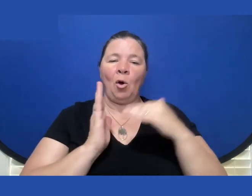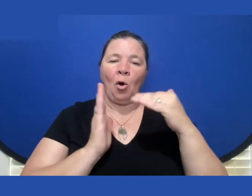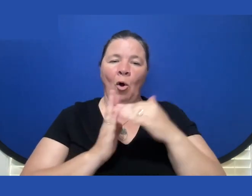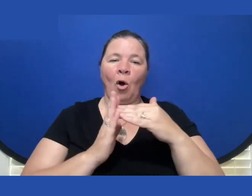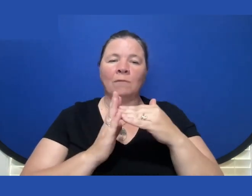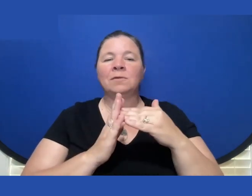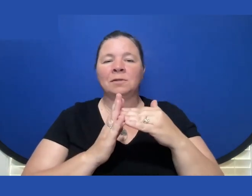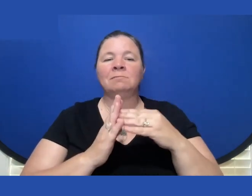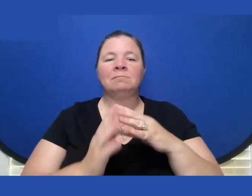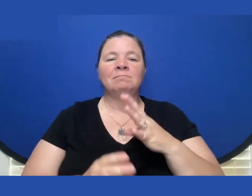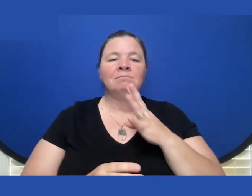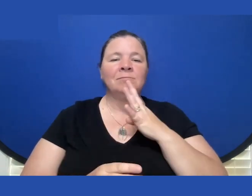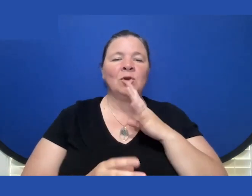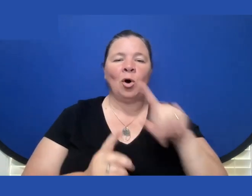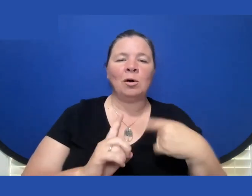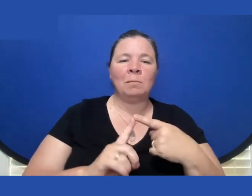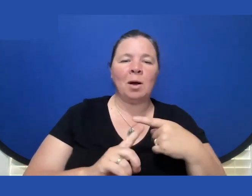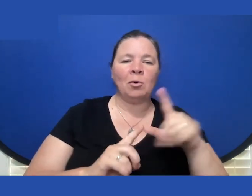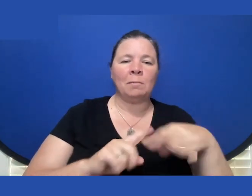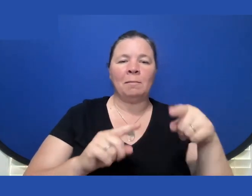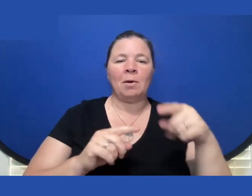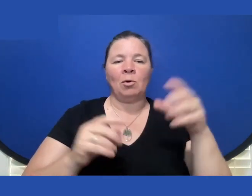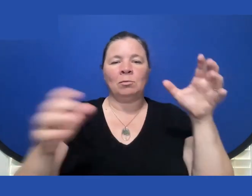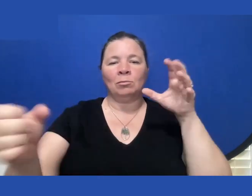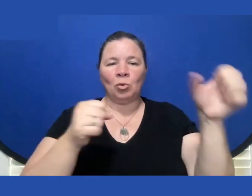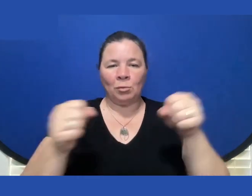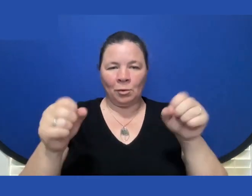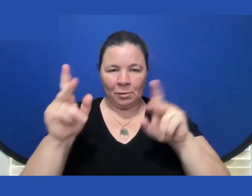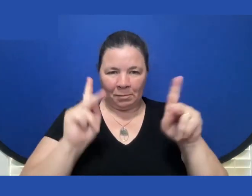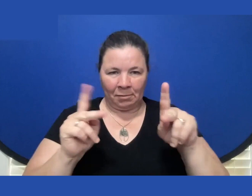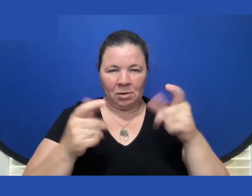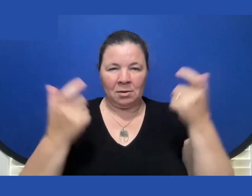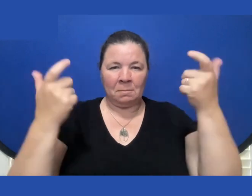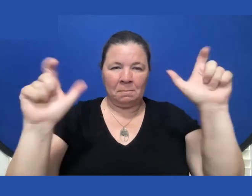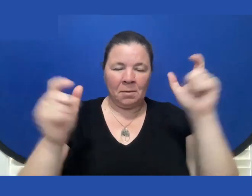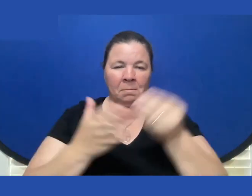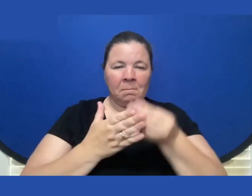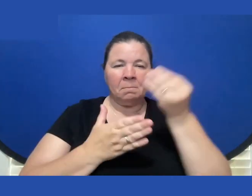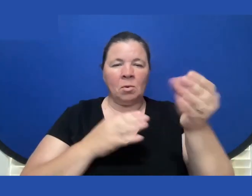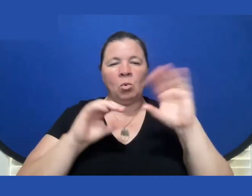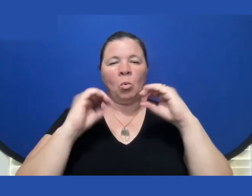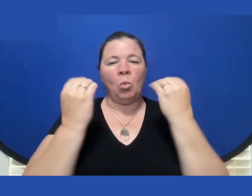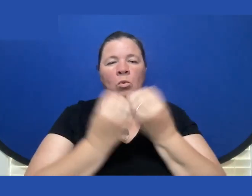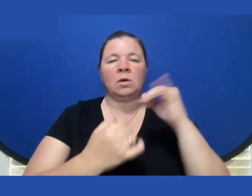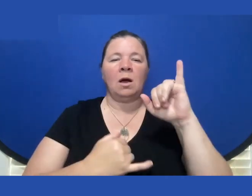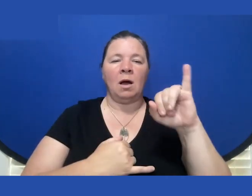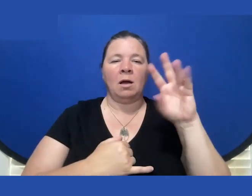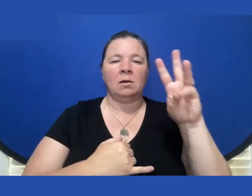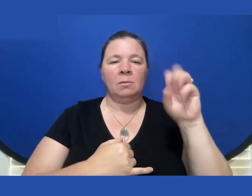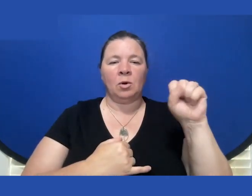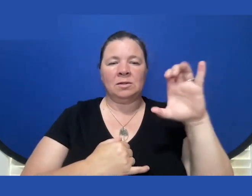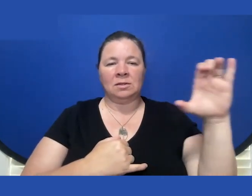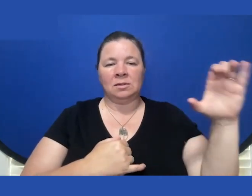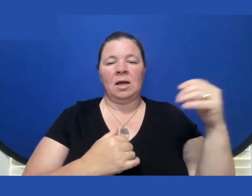when I talk to procurement people in the large purchasing organizations that IWSCC has as corporate members.